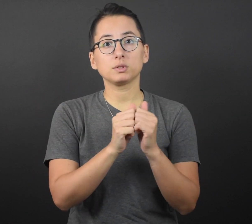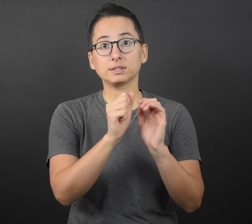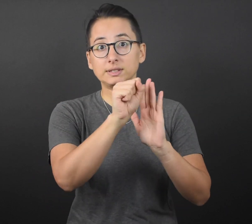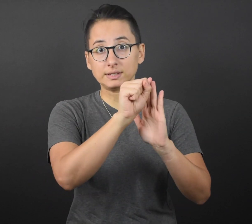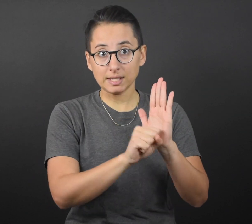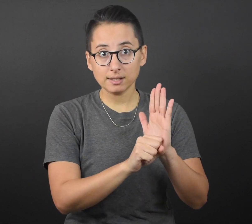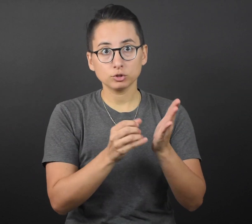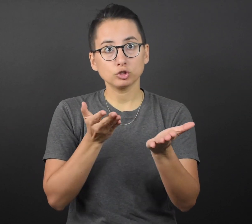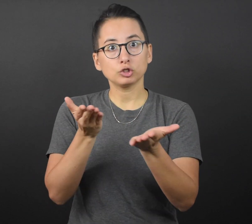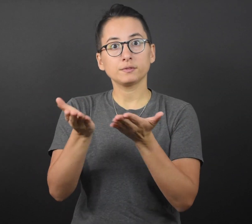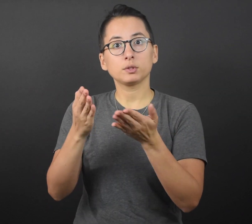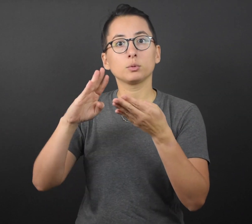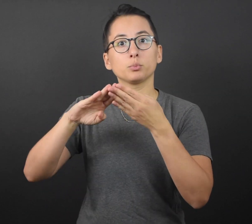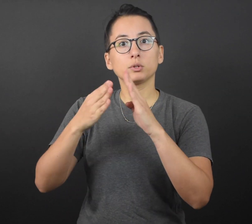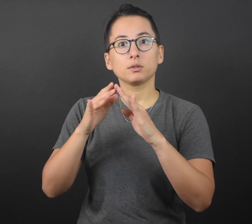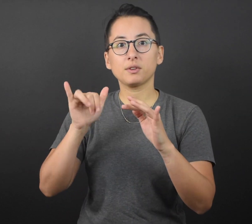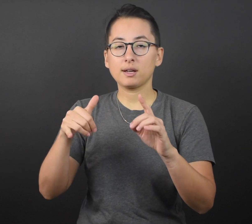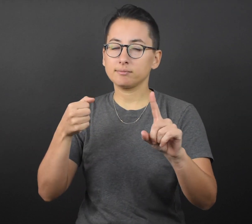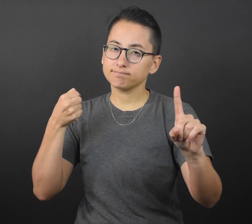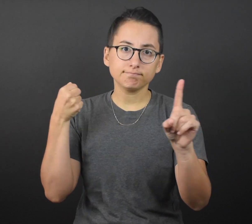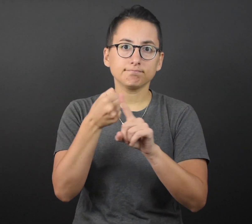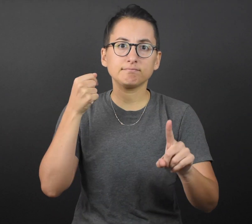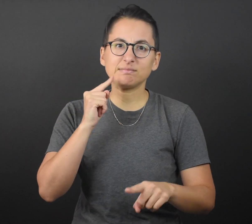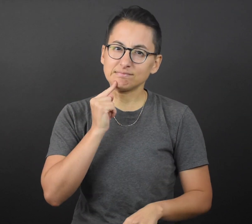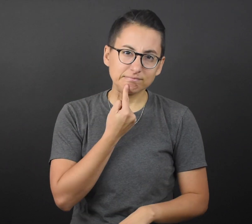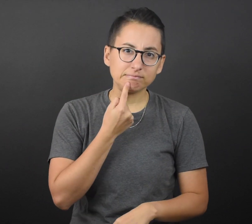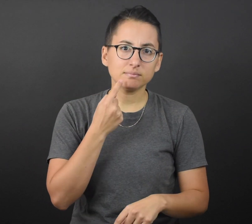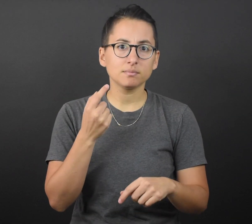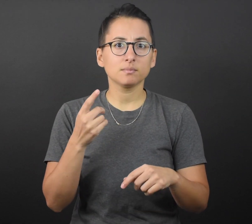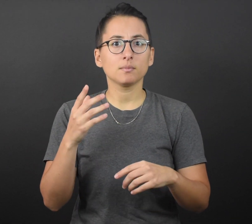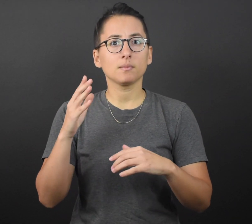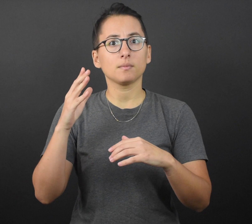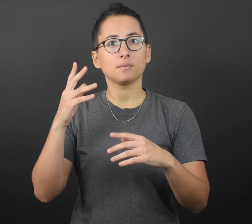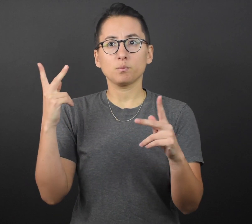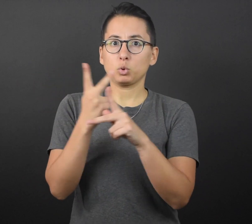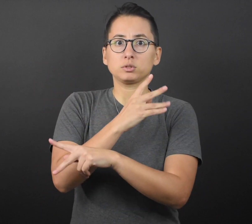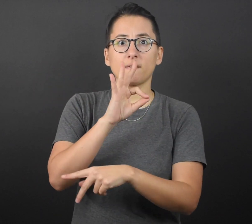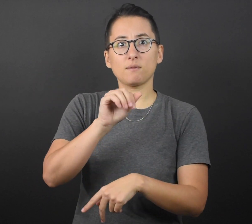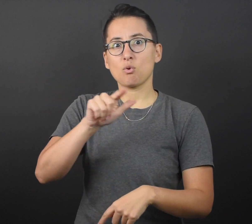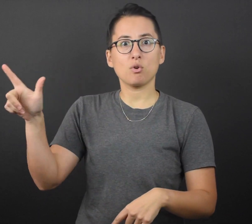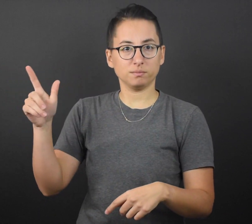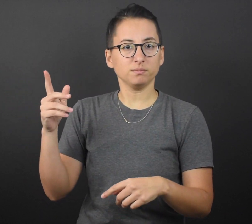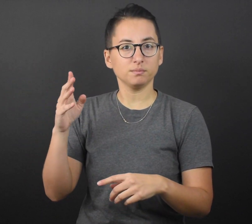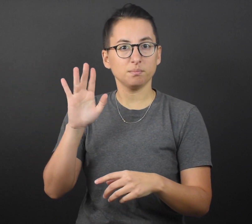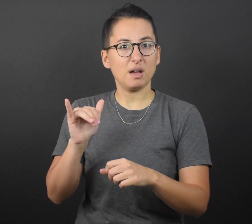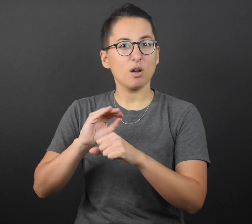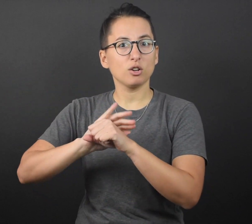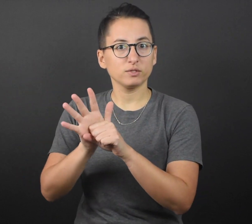contract with the State to serve communities hit hardest by COVID-19, including communities